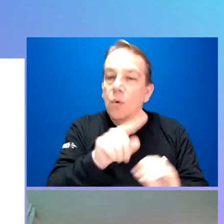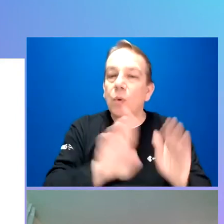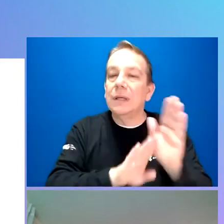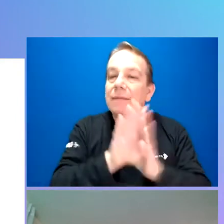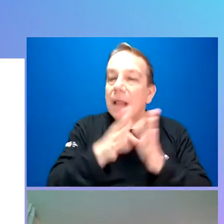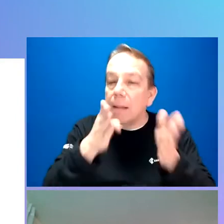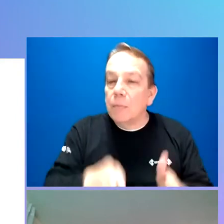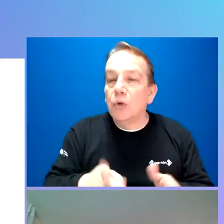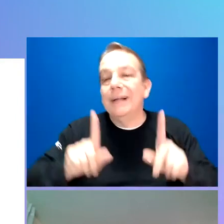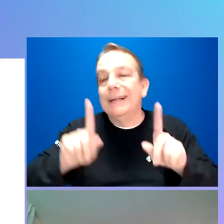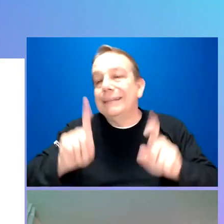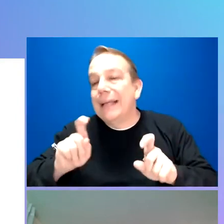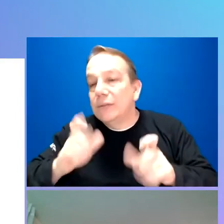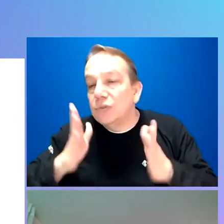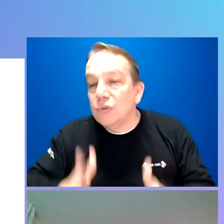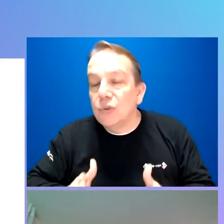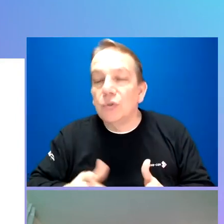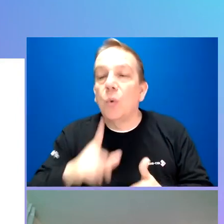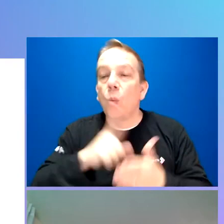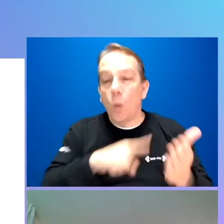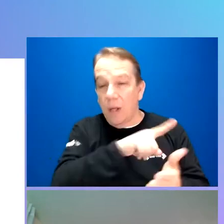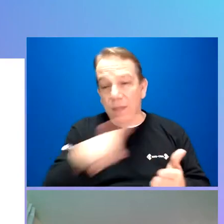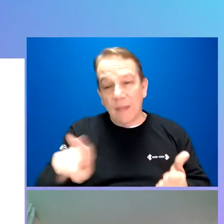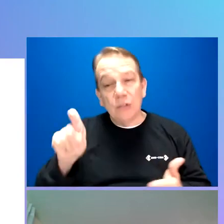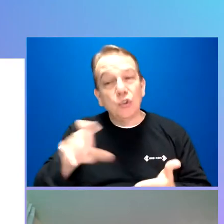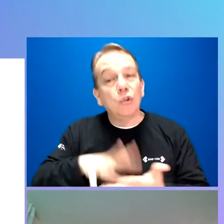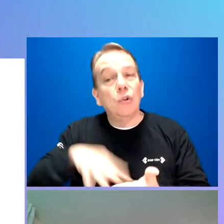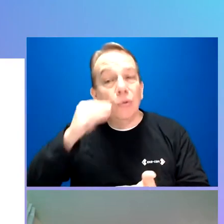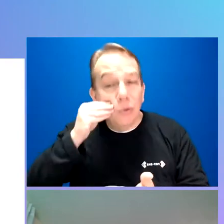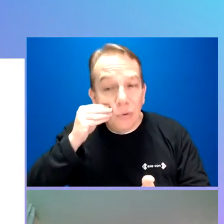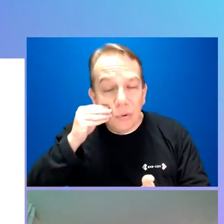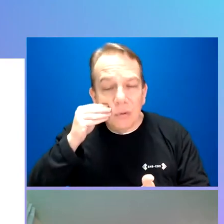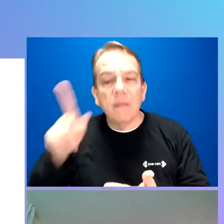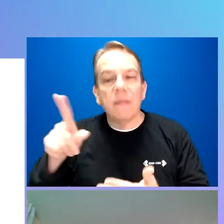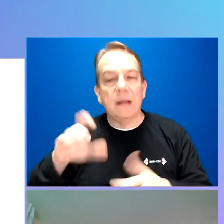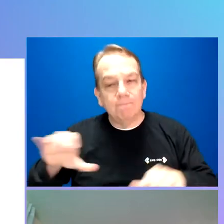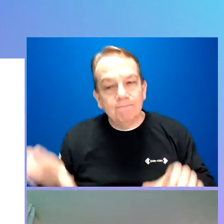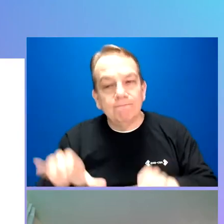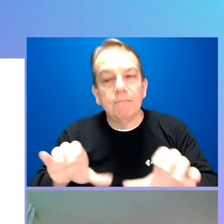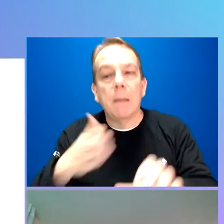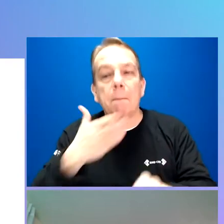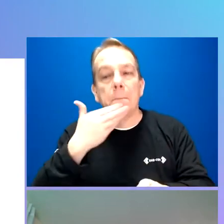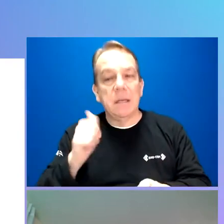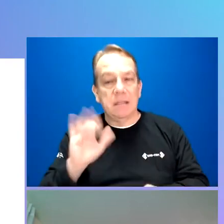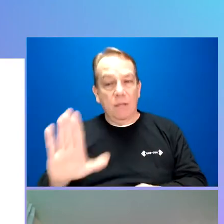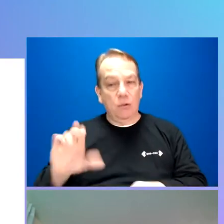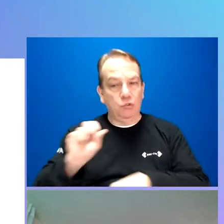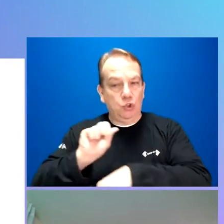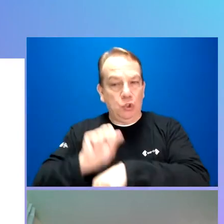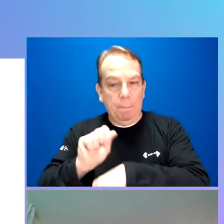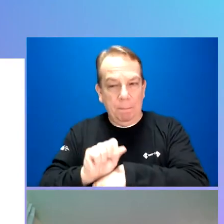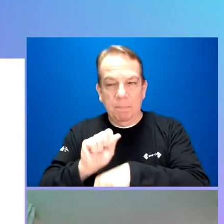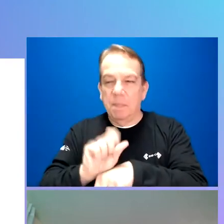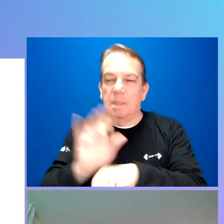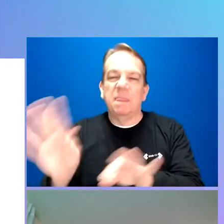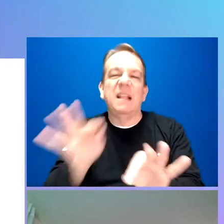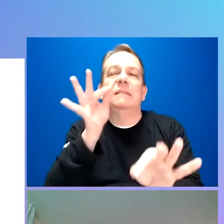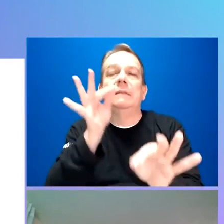should be learning so that they can perform to the best of their